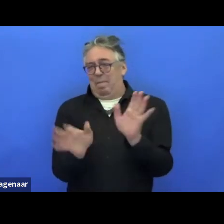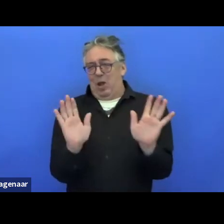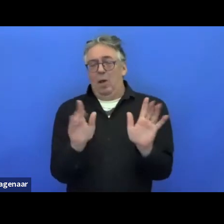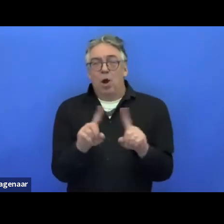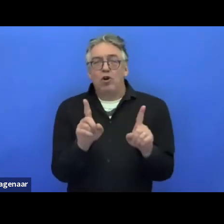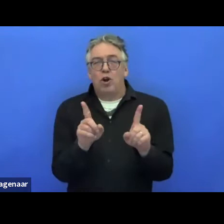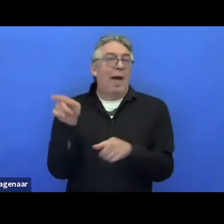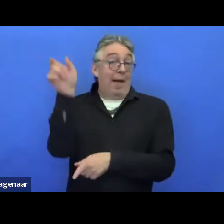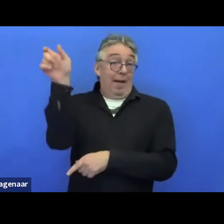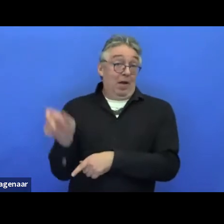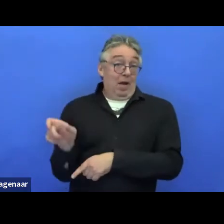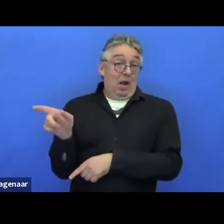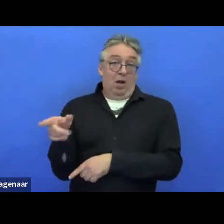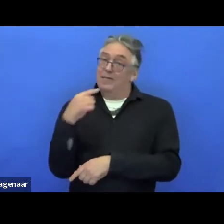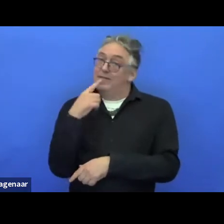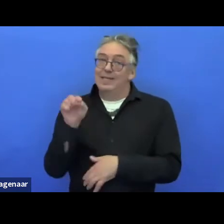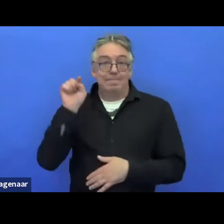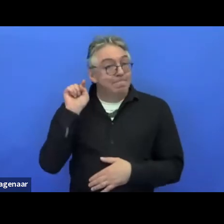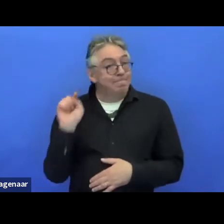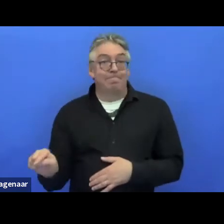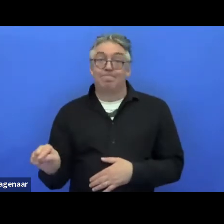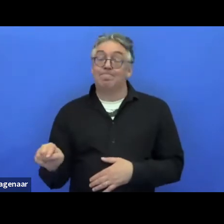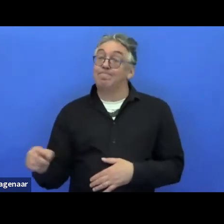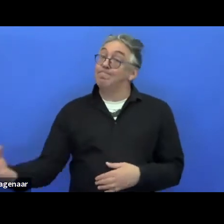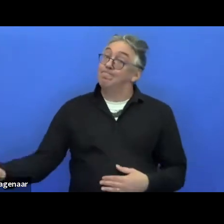She called the own-initiative inquiry strategic inquiries